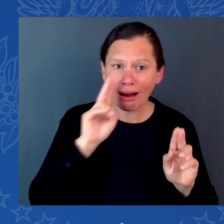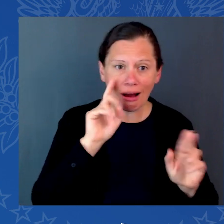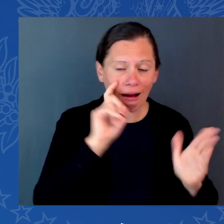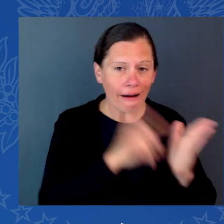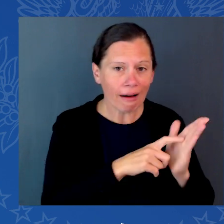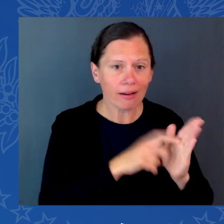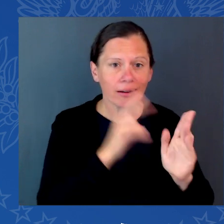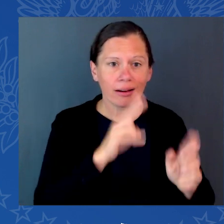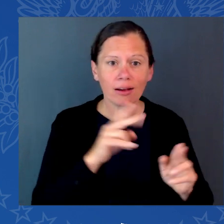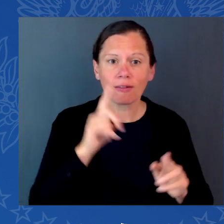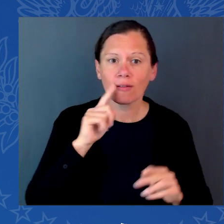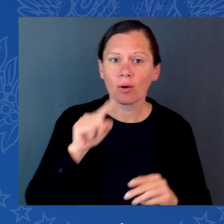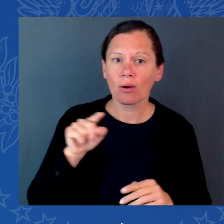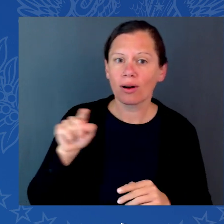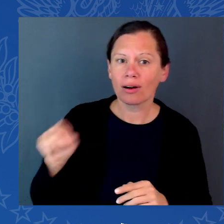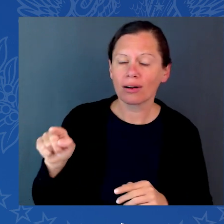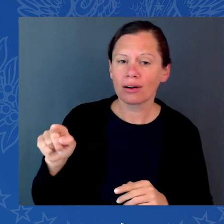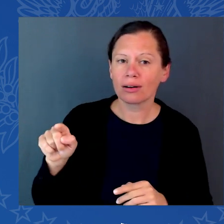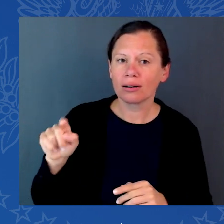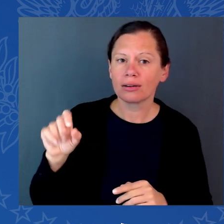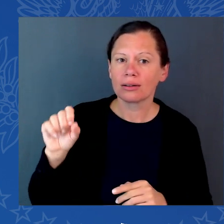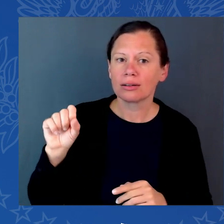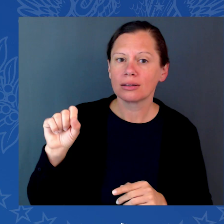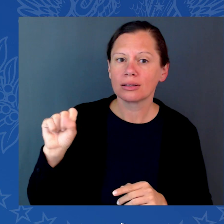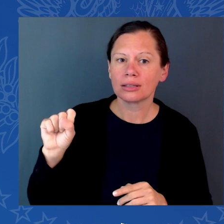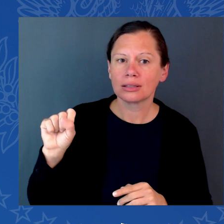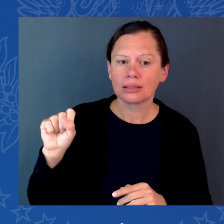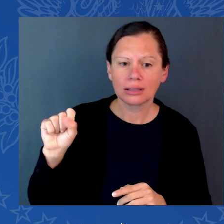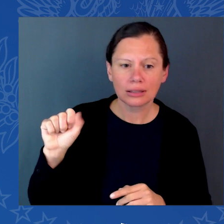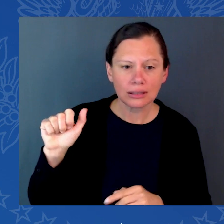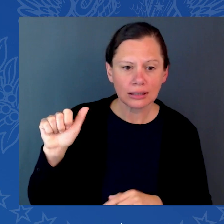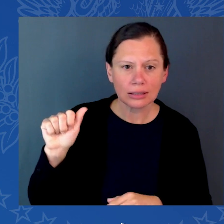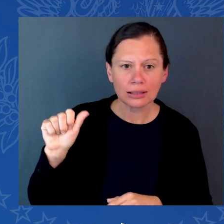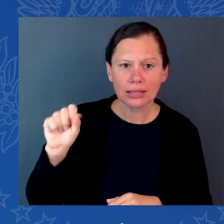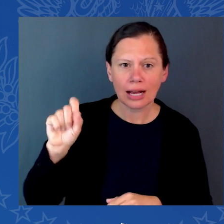Chancellor Scholz, Her Excellency Prime Minister